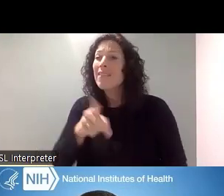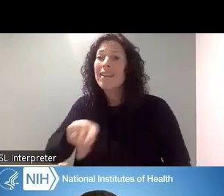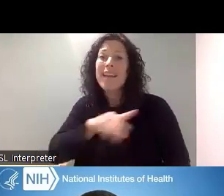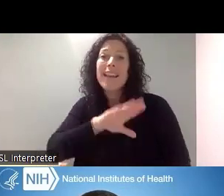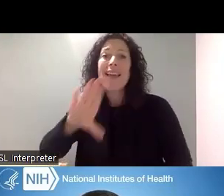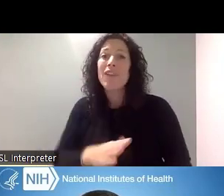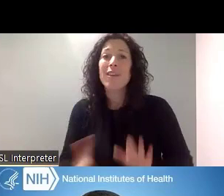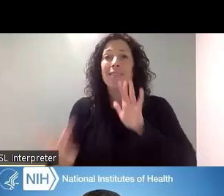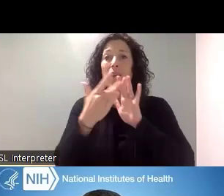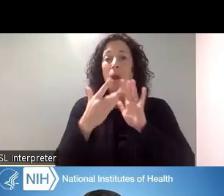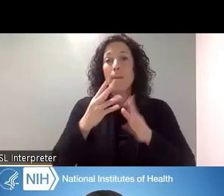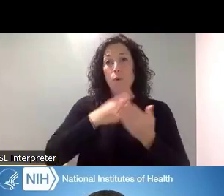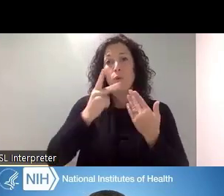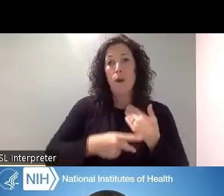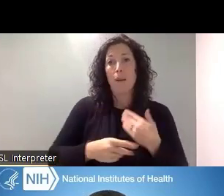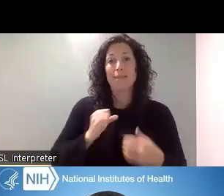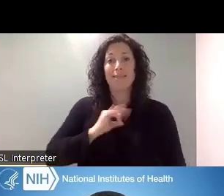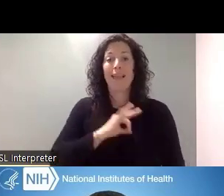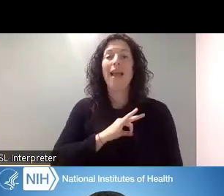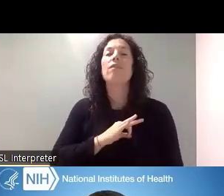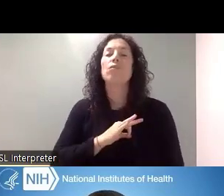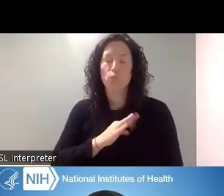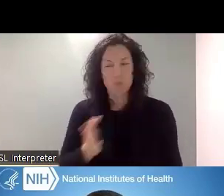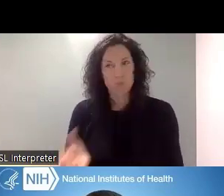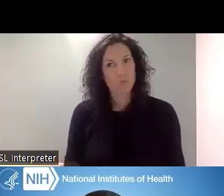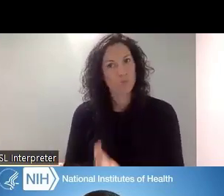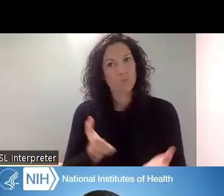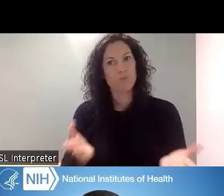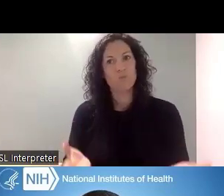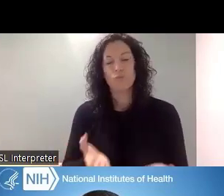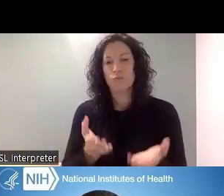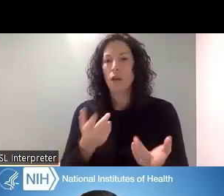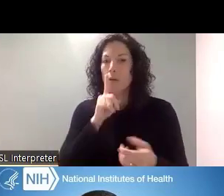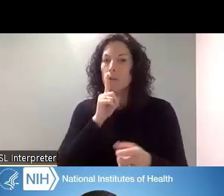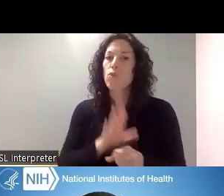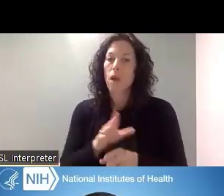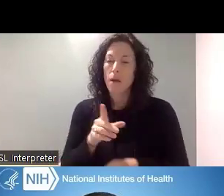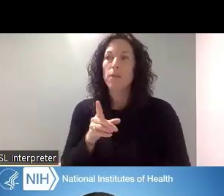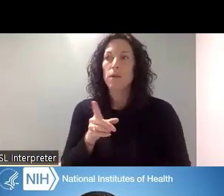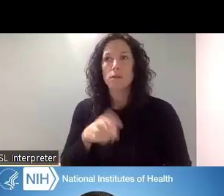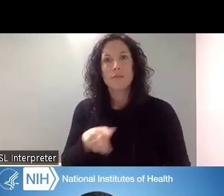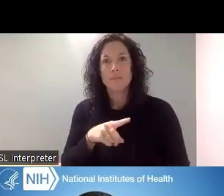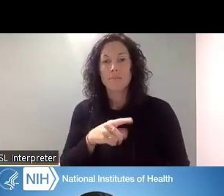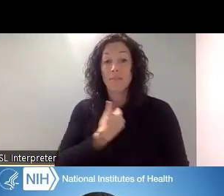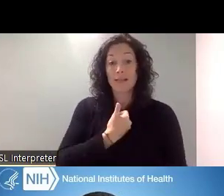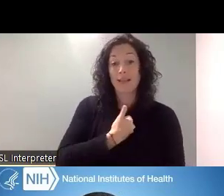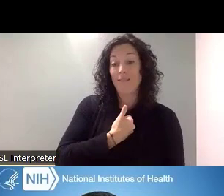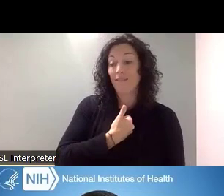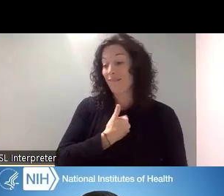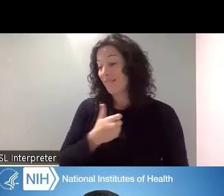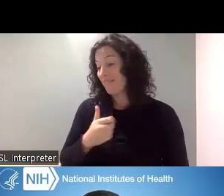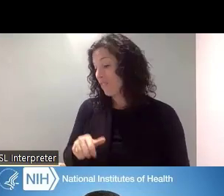I really encourage you to consider doing that. I can promise you that myself and the program staff that I know,